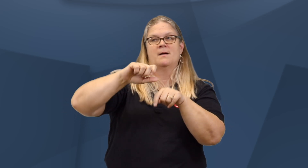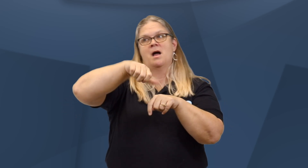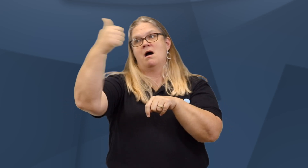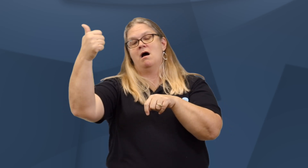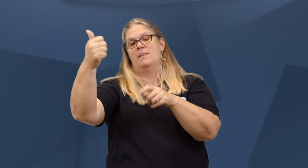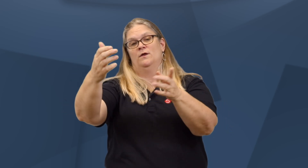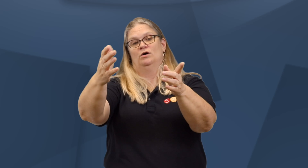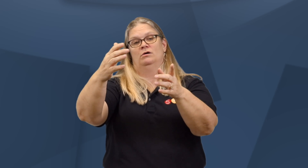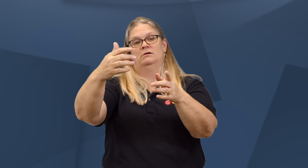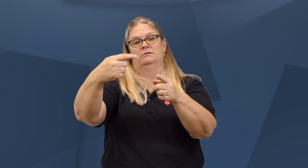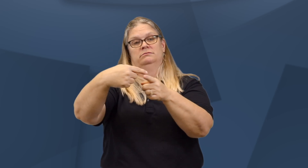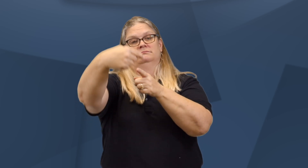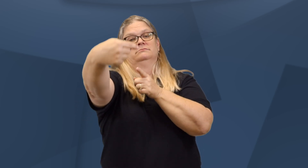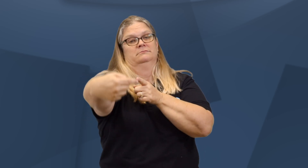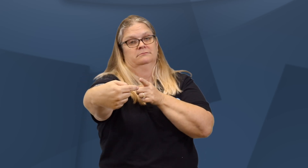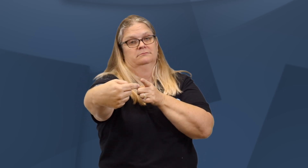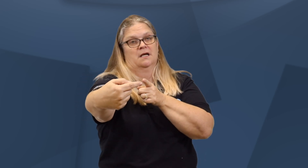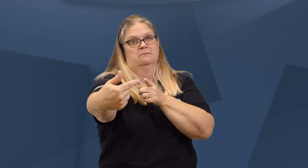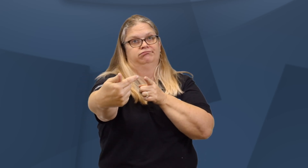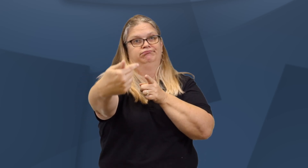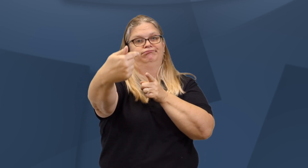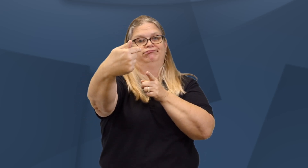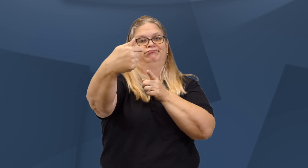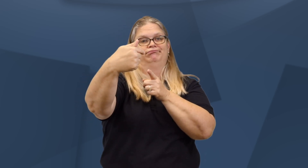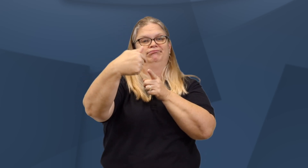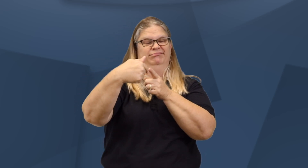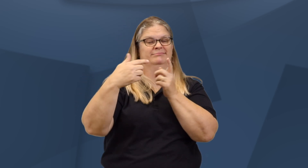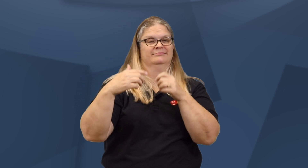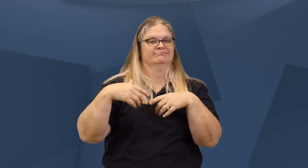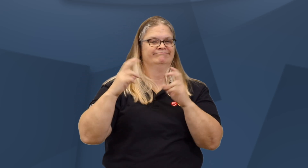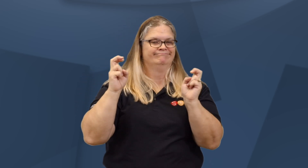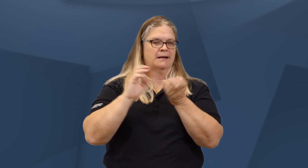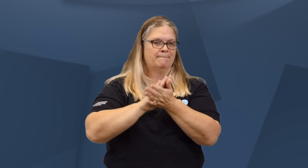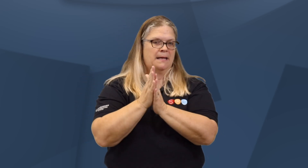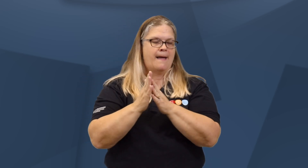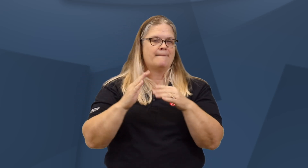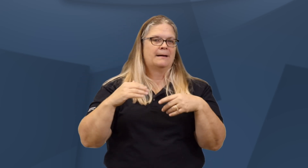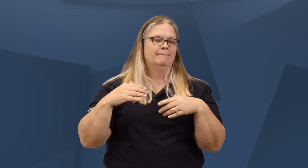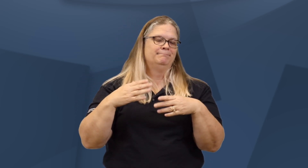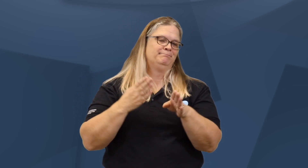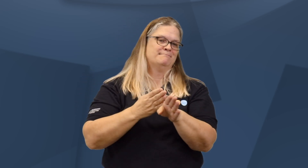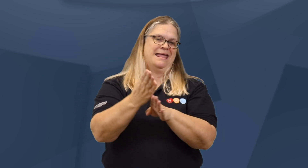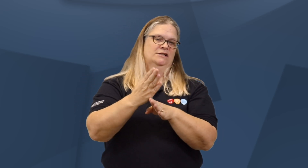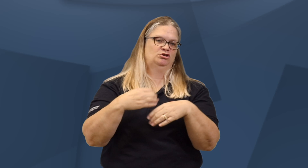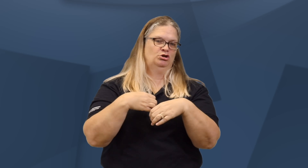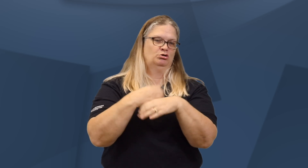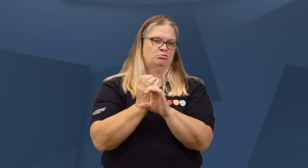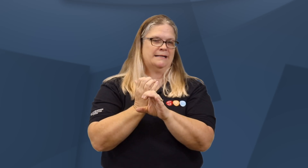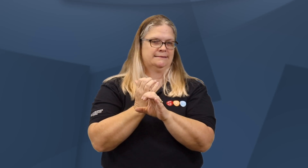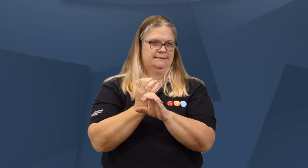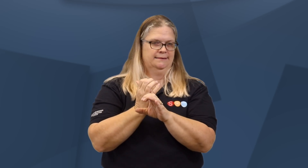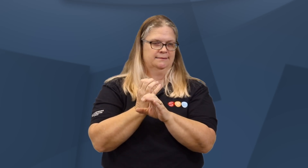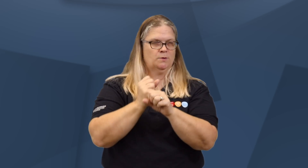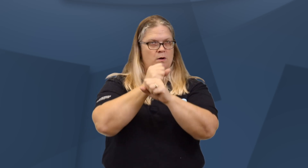from the other direction, which can become a major crisis.